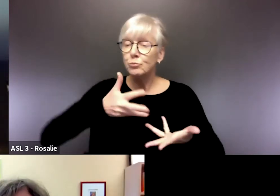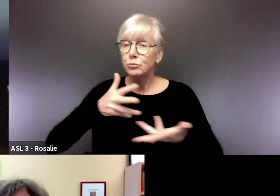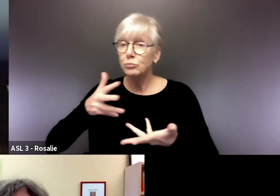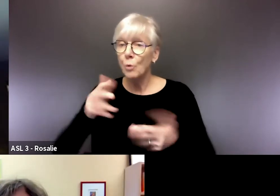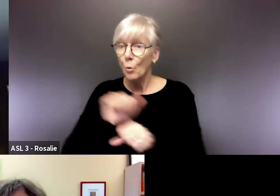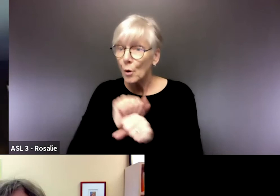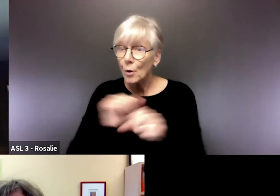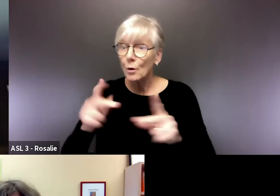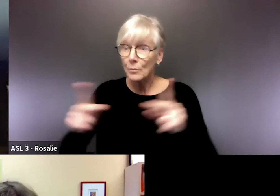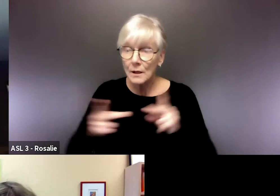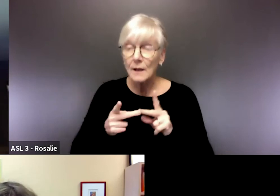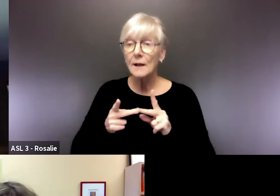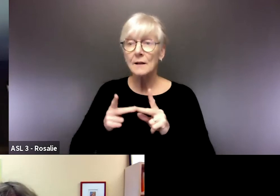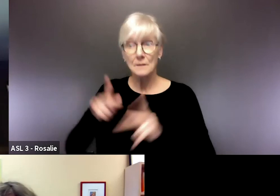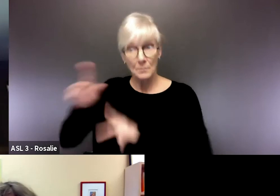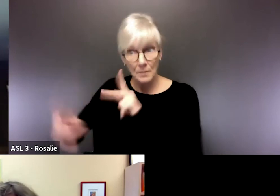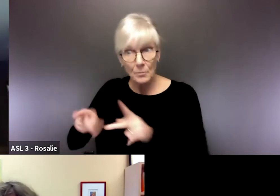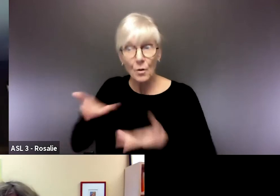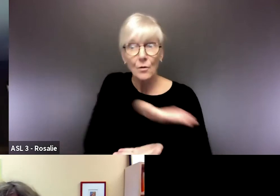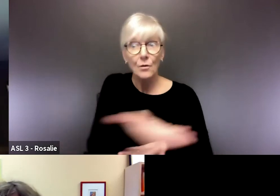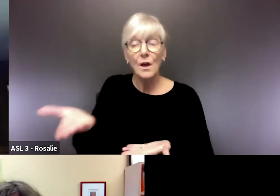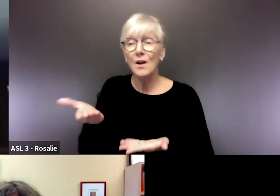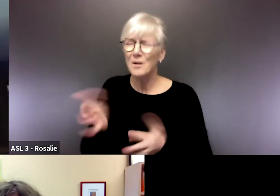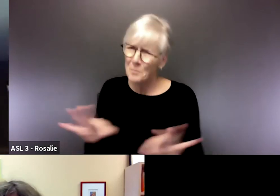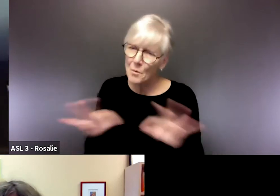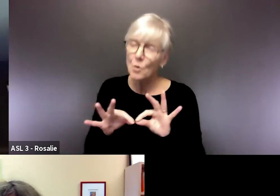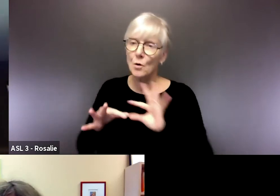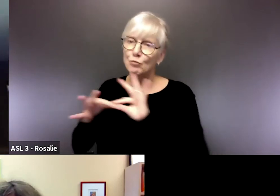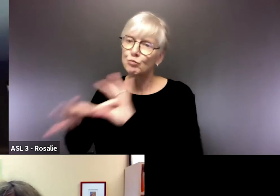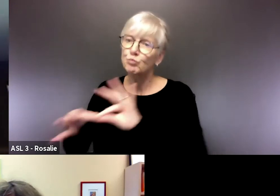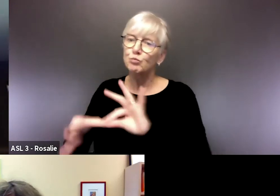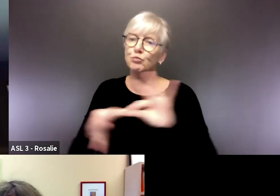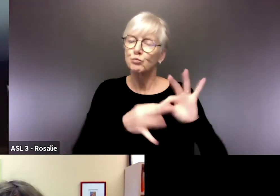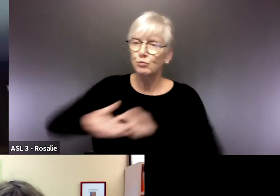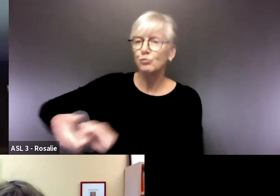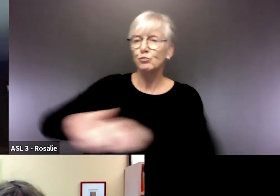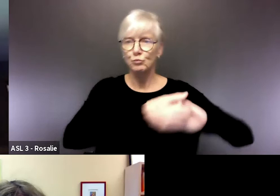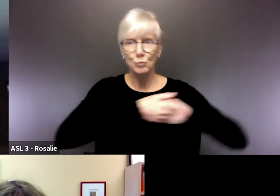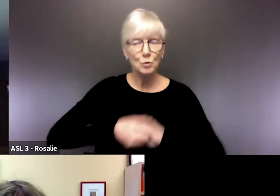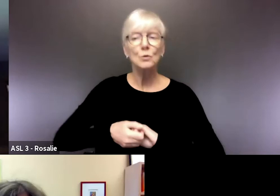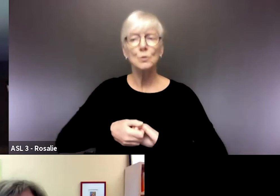is a real key to getting it right when we're talking about what really works in the workplace.